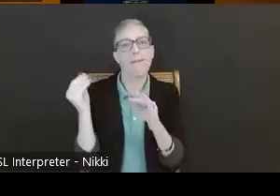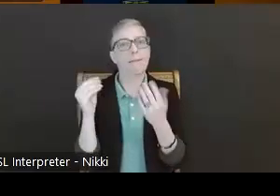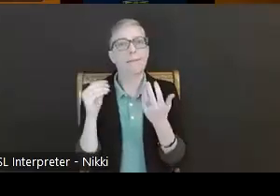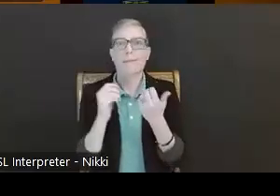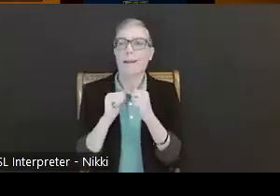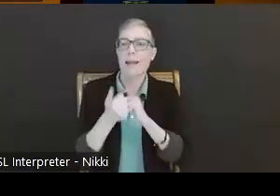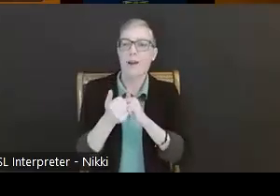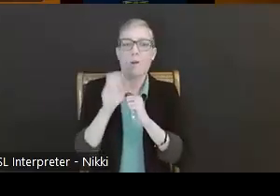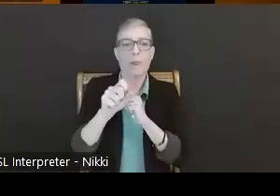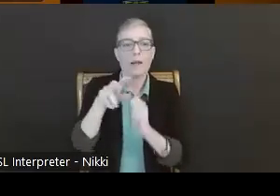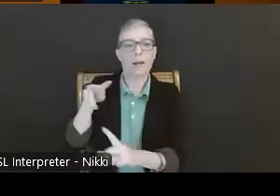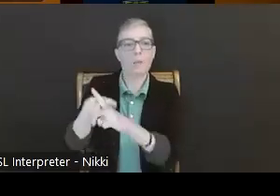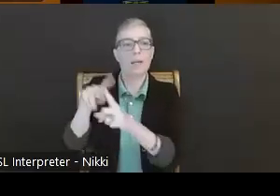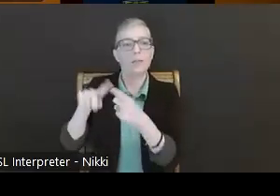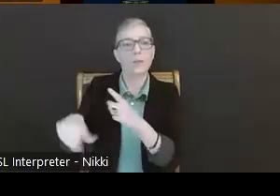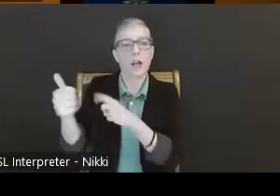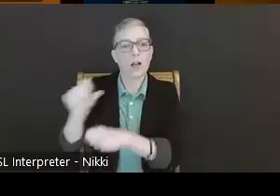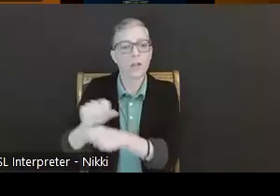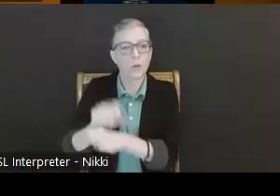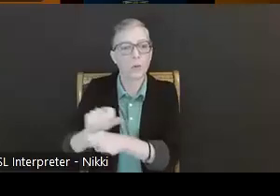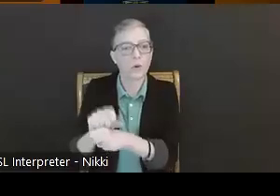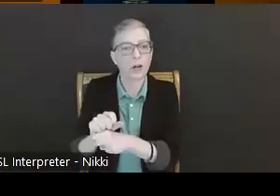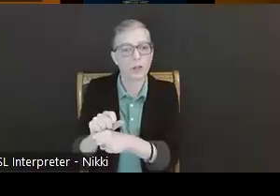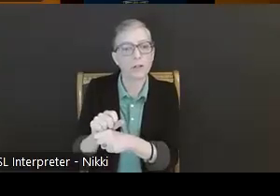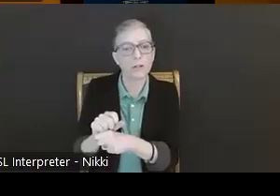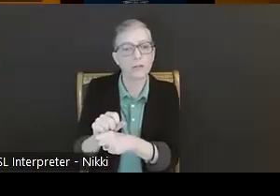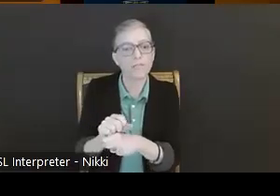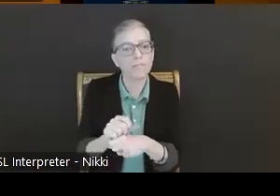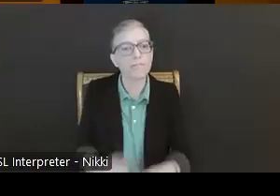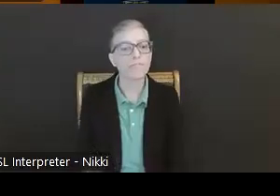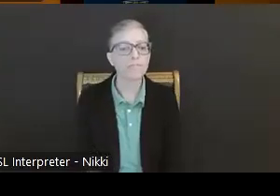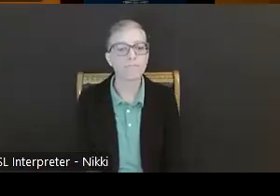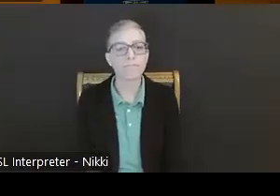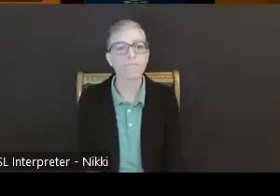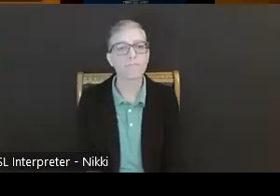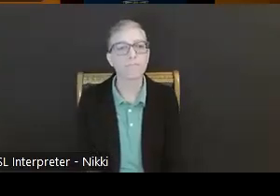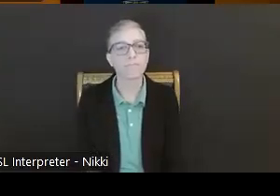some of our other work as clinicians in mental health the burden and characterizing the burden